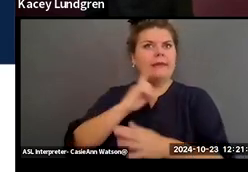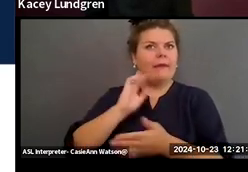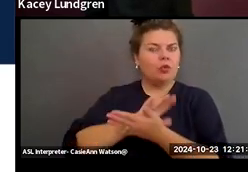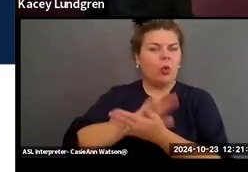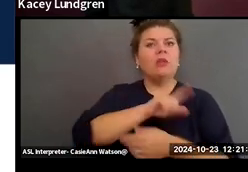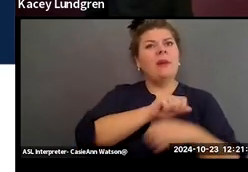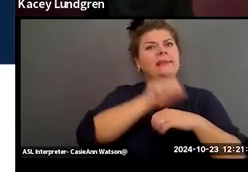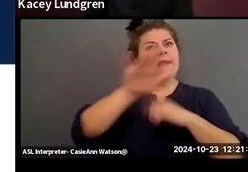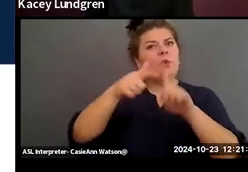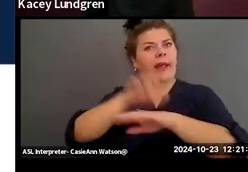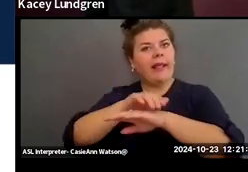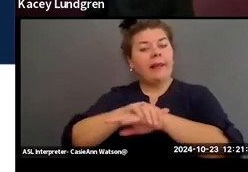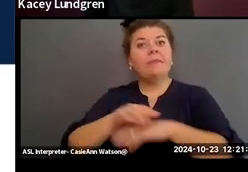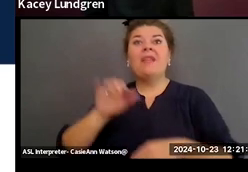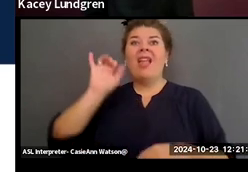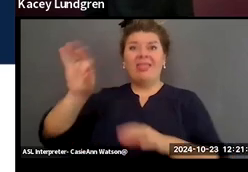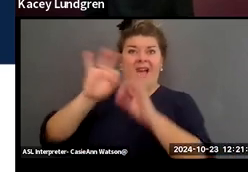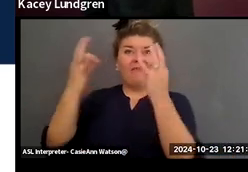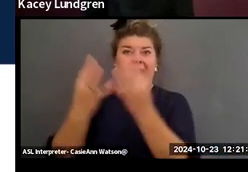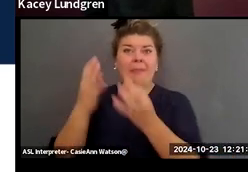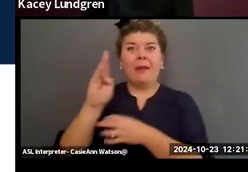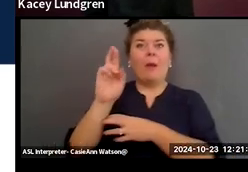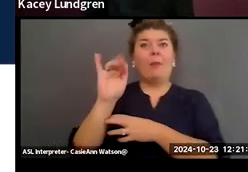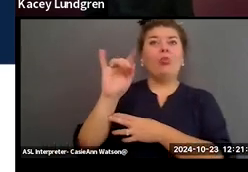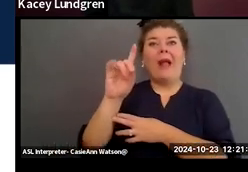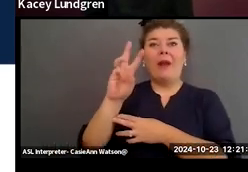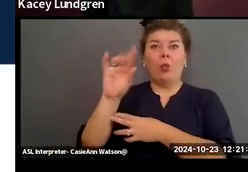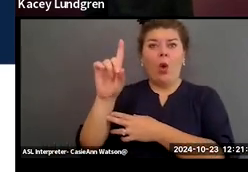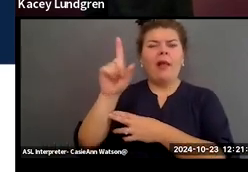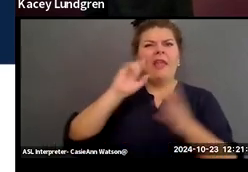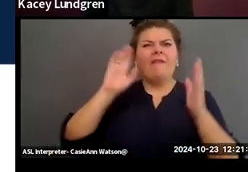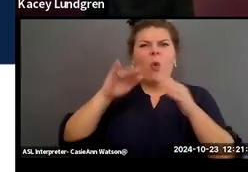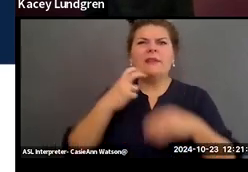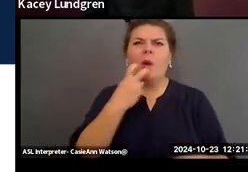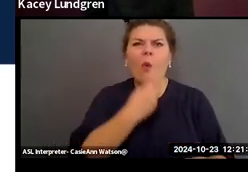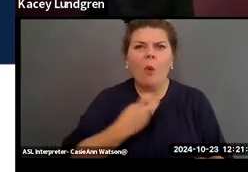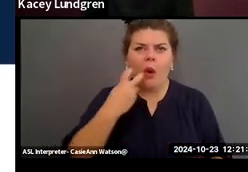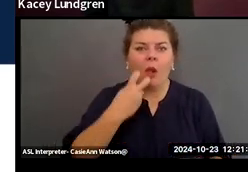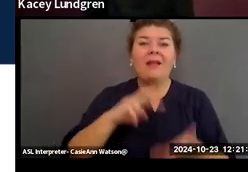The Braidwoods focused on oral methods of instruction. Oral means that they didn't use sign language